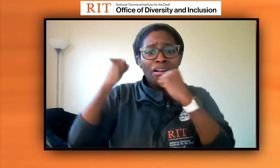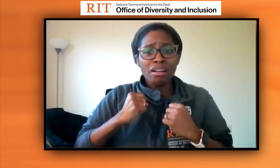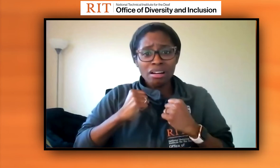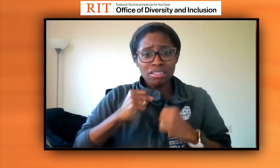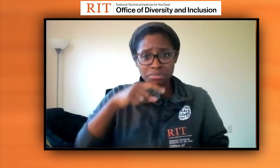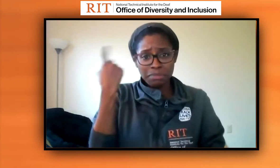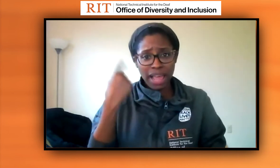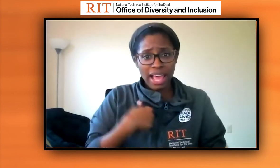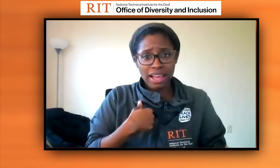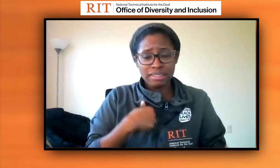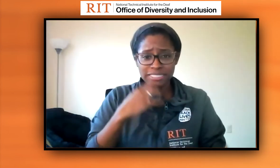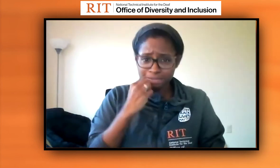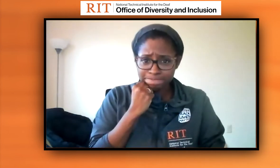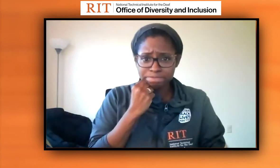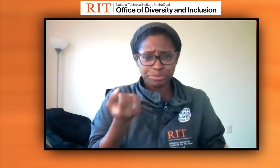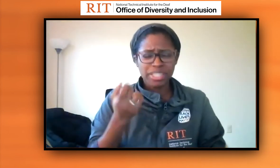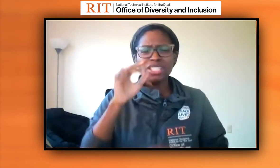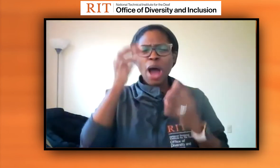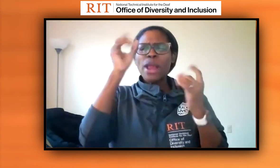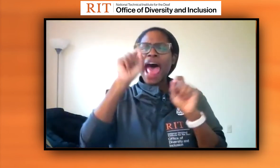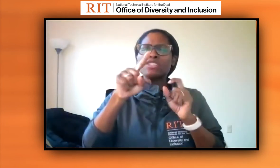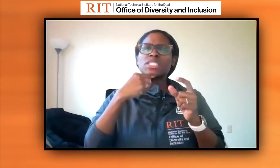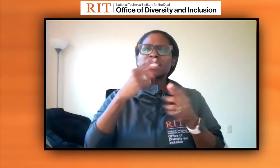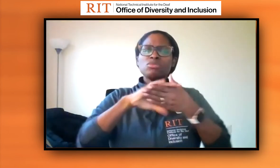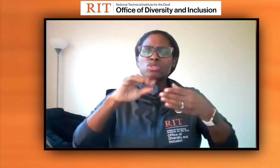is something I'm very proud of, as well as a Black woman.